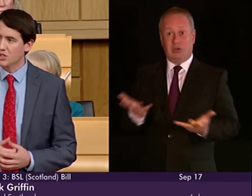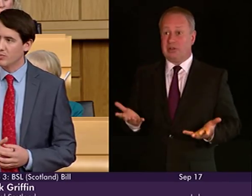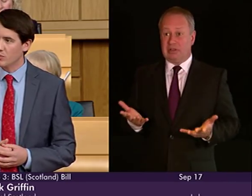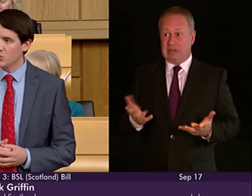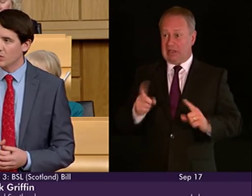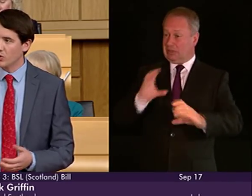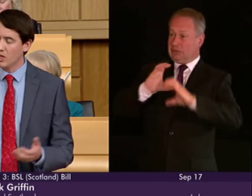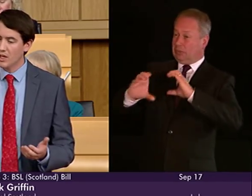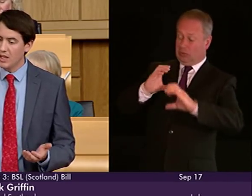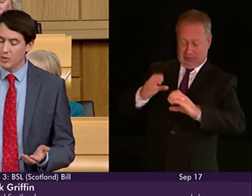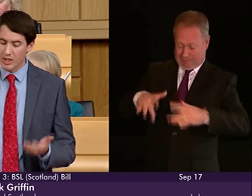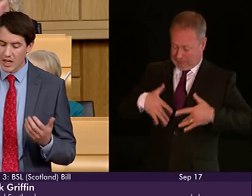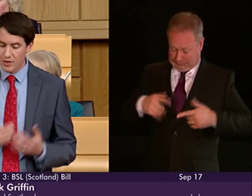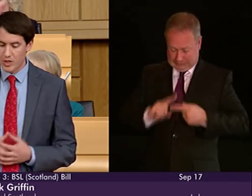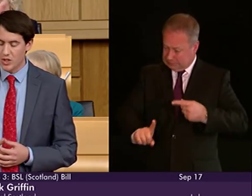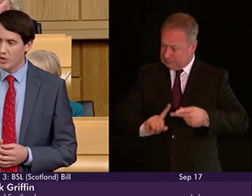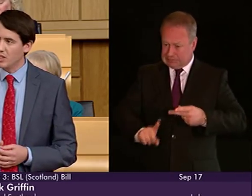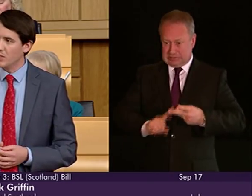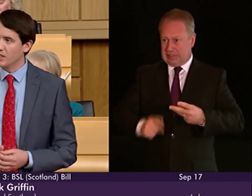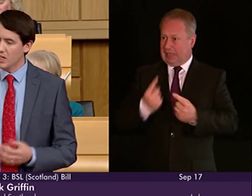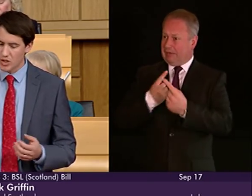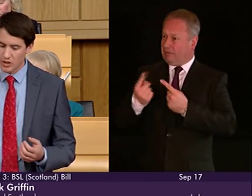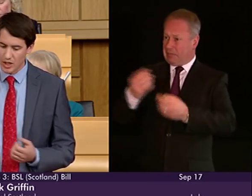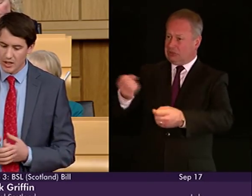what their symptoms were and without being able to get information about their medication